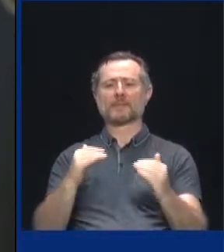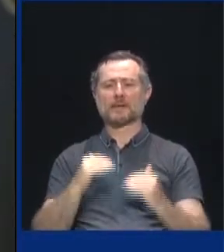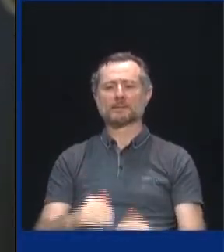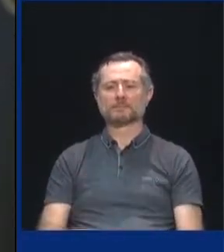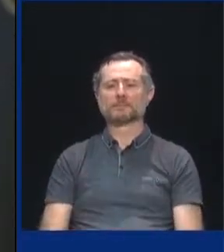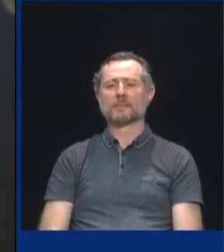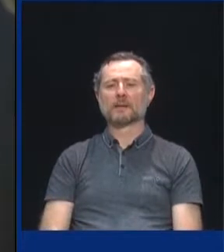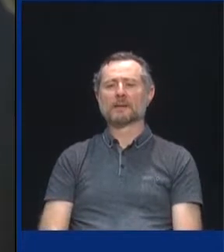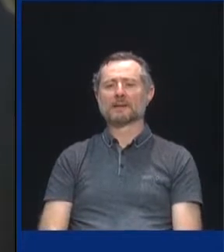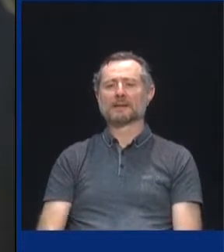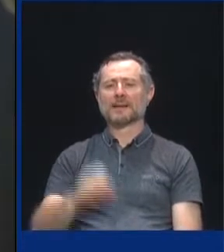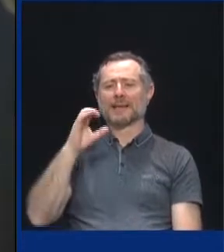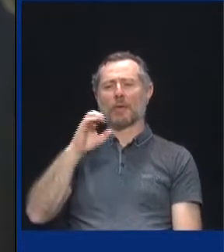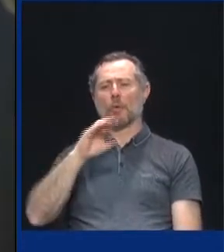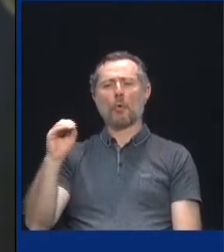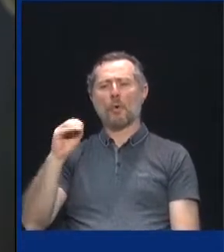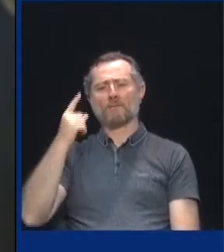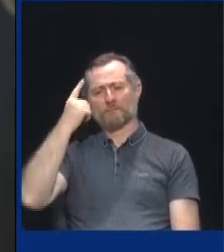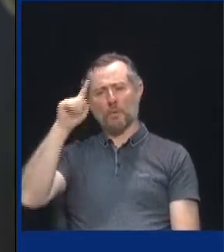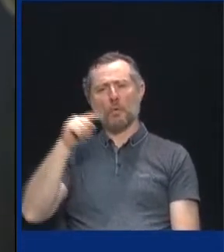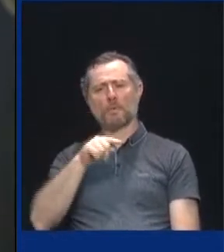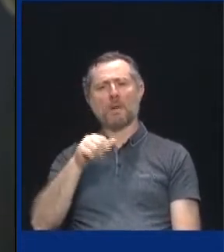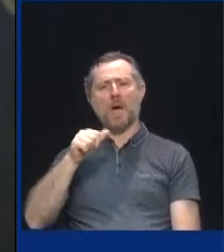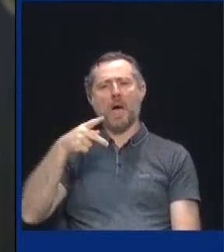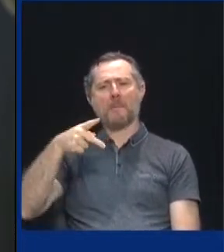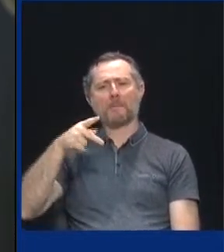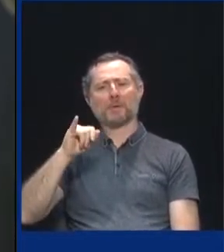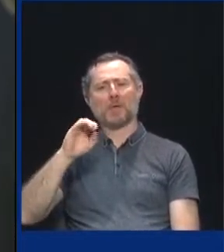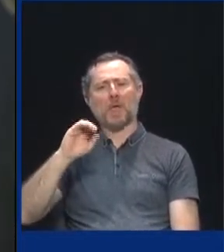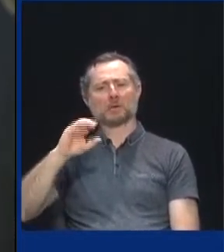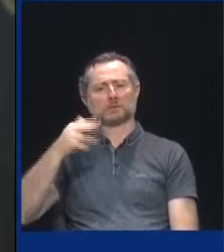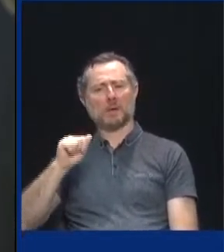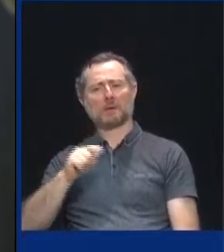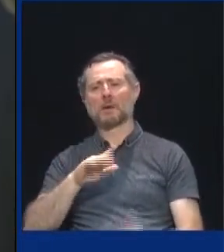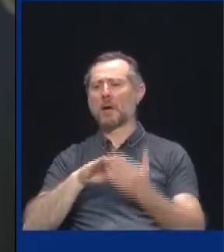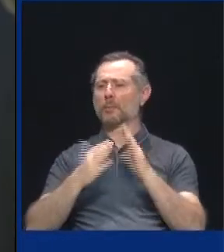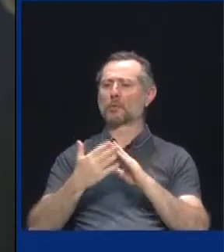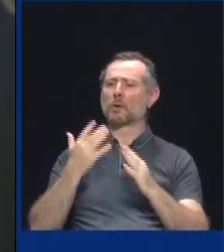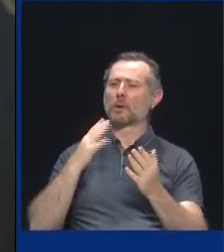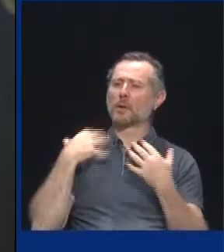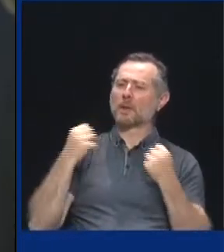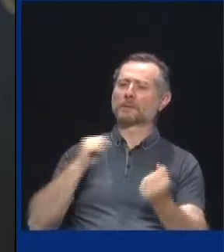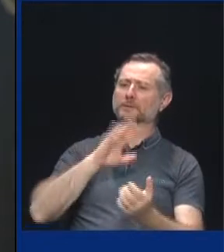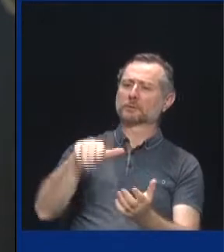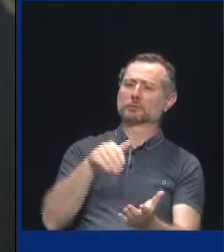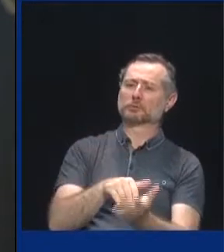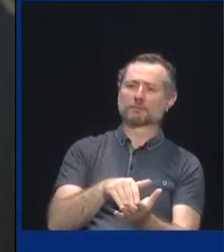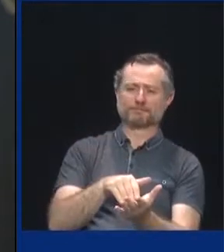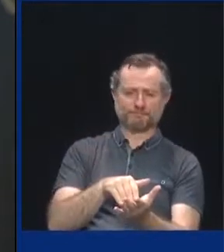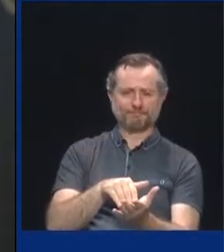OFFICE WITH COMMUNITY HEALTH CENTER, TO RAY RODRIGUEZ COMMUNITY HEALTH CENTER.